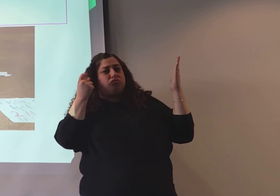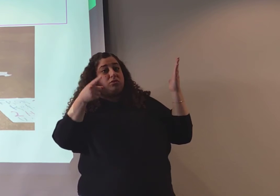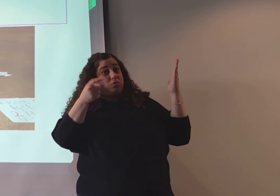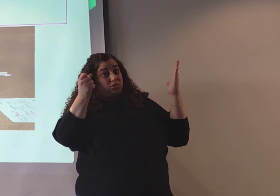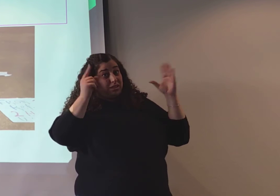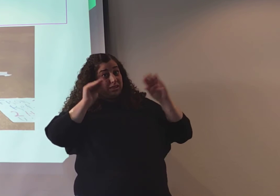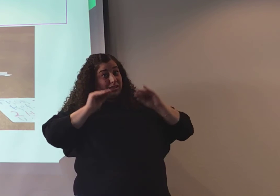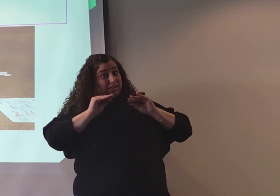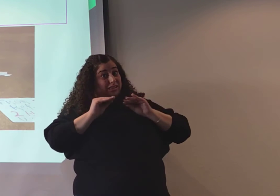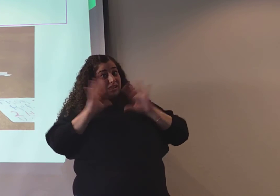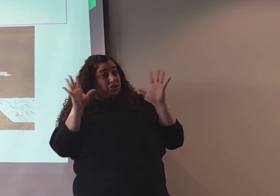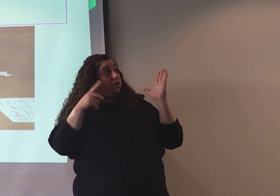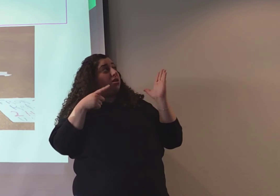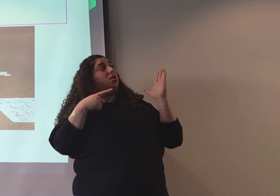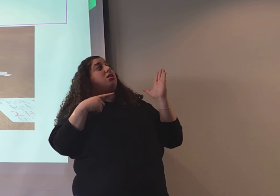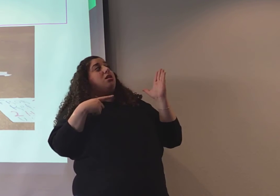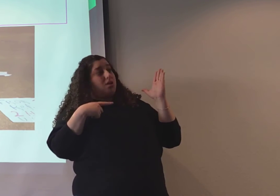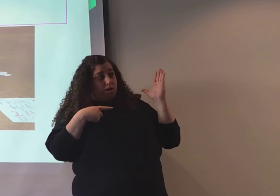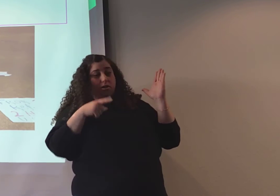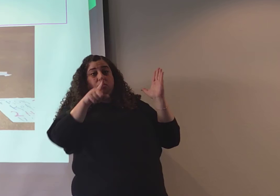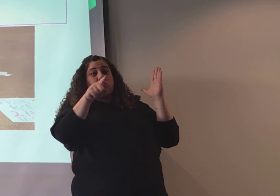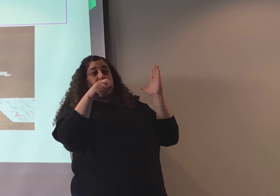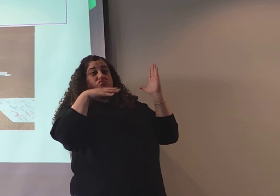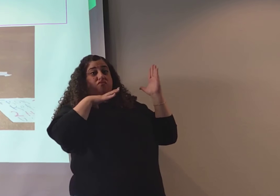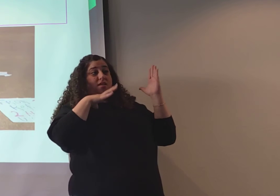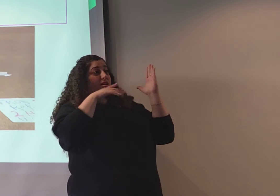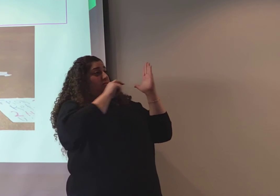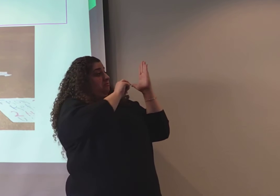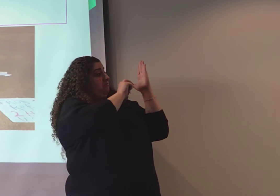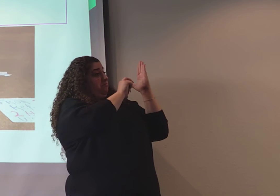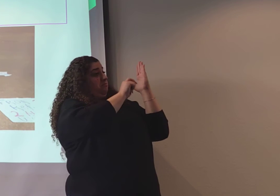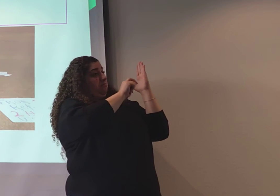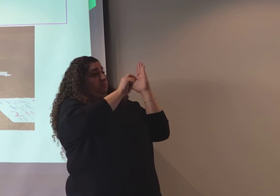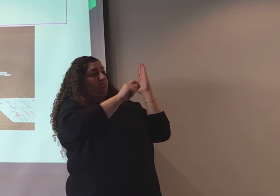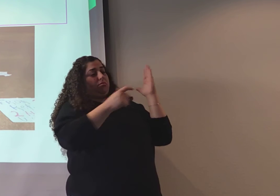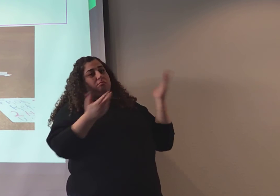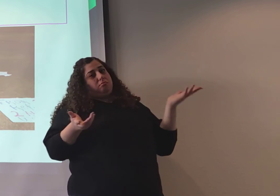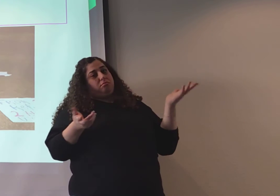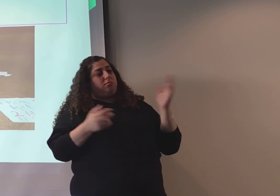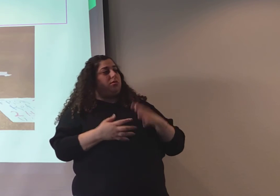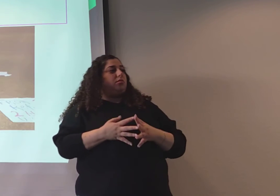I’m not sure you know specifically, but we can certainly.